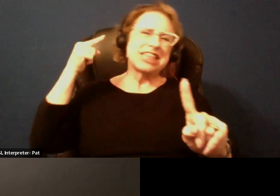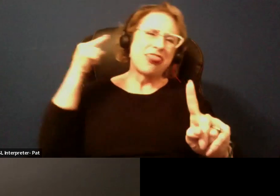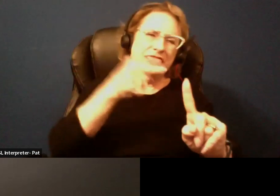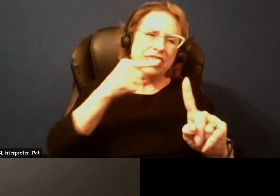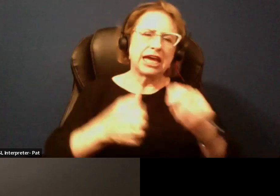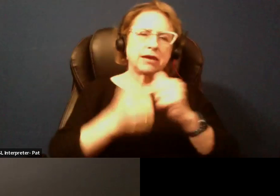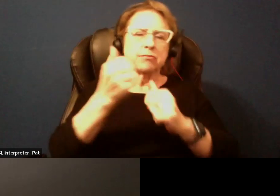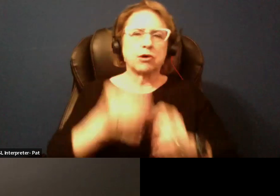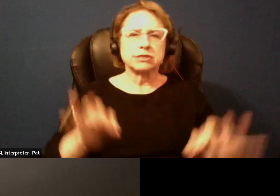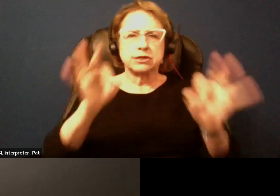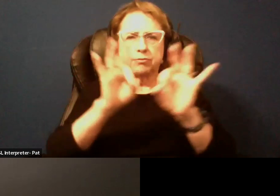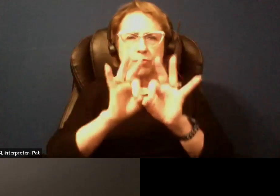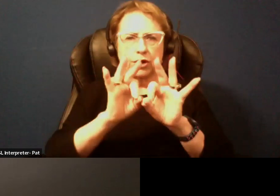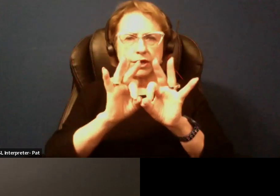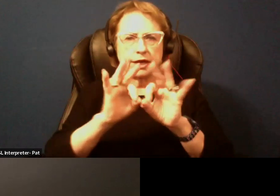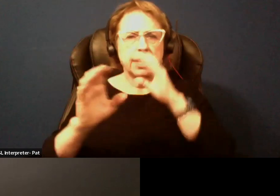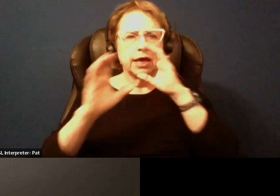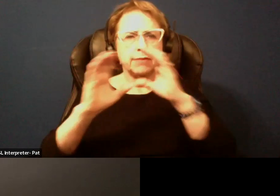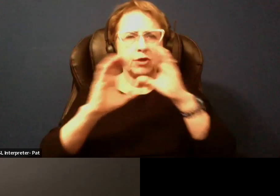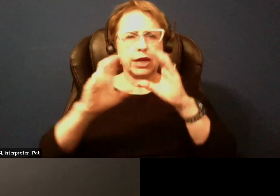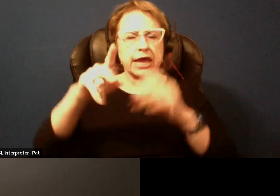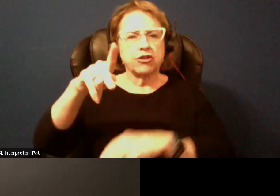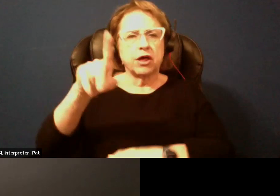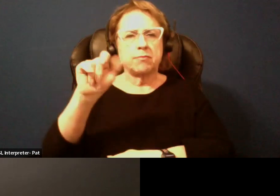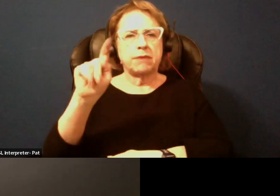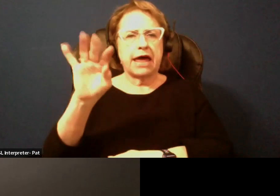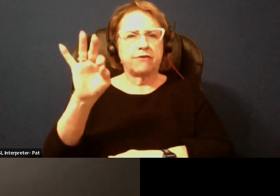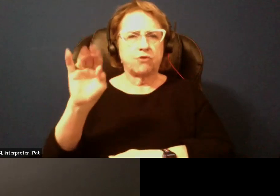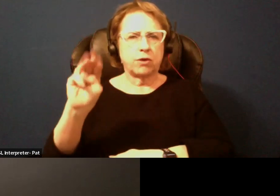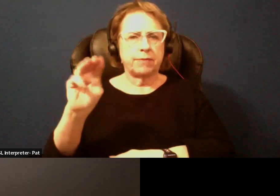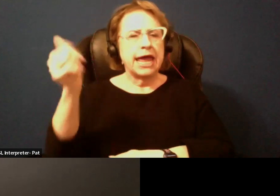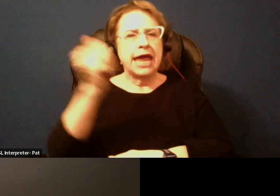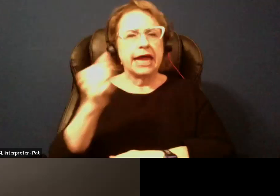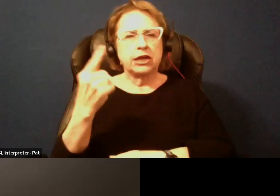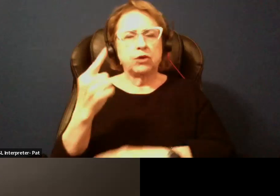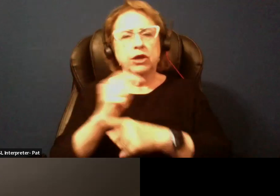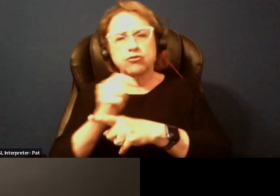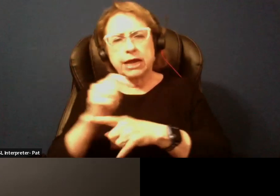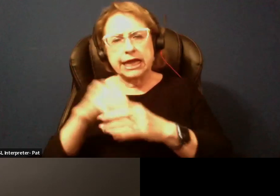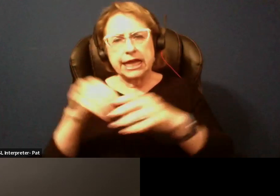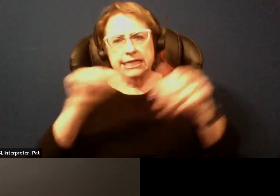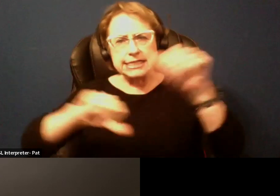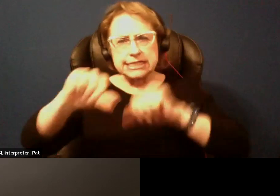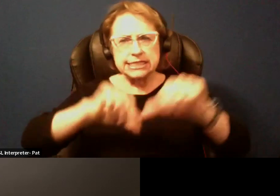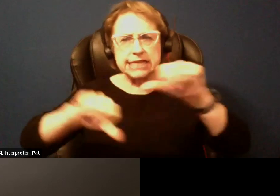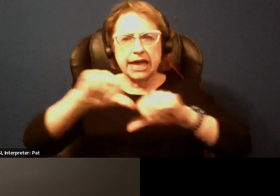is ubiquitous. Anybody being trained in science, engineering, or communications needs to understand